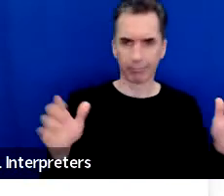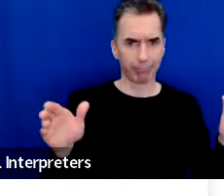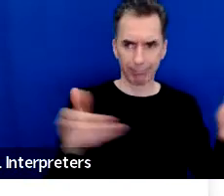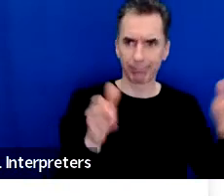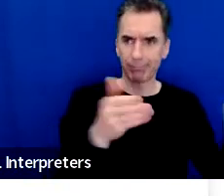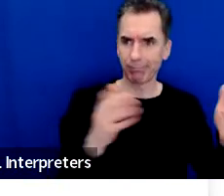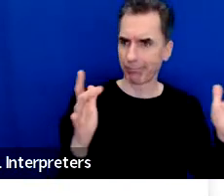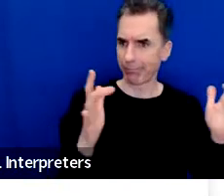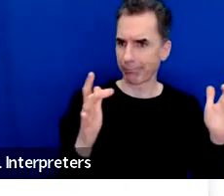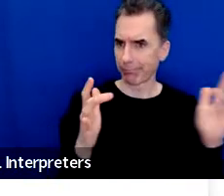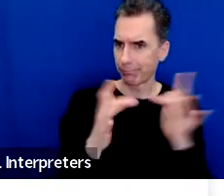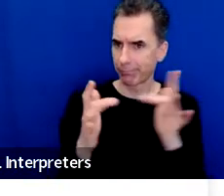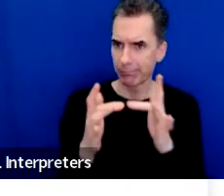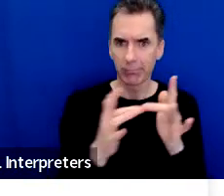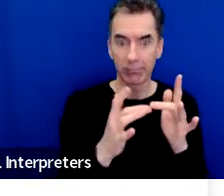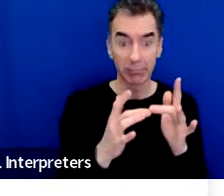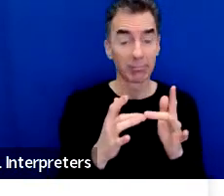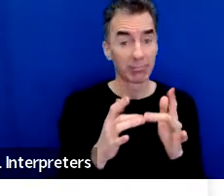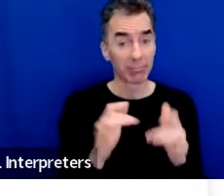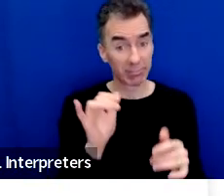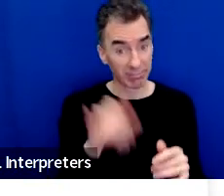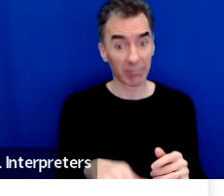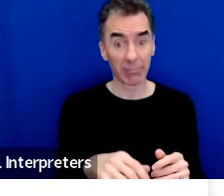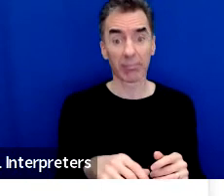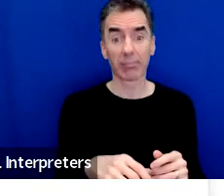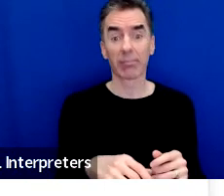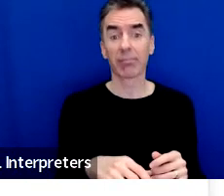from both the award program faculty and the librarians and